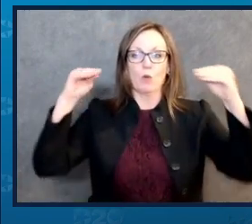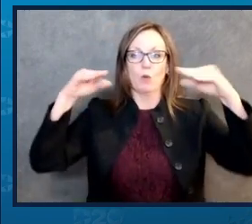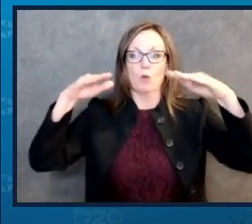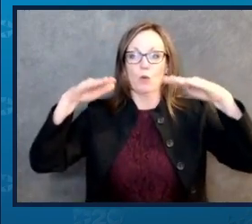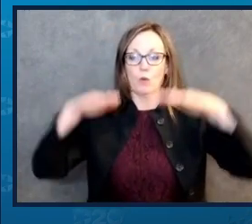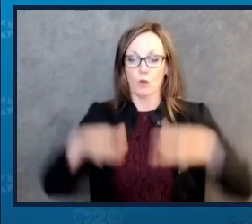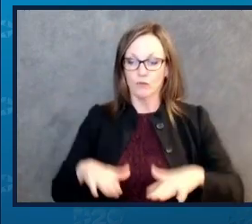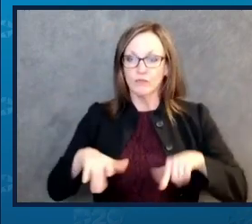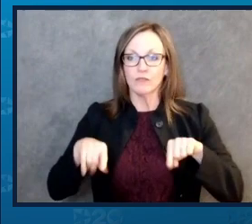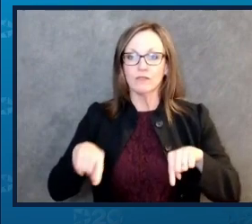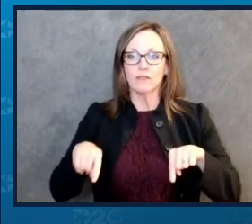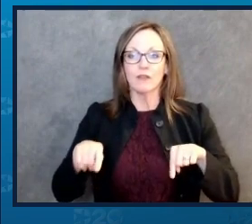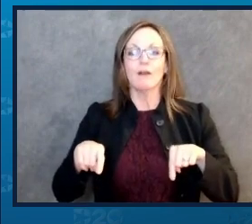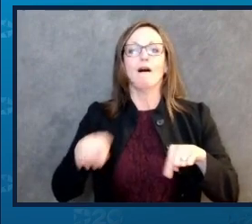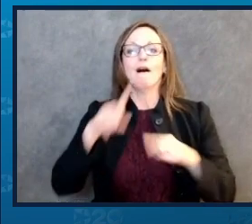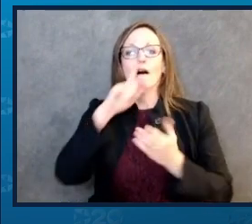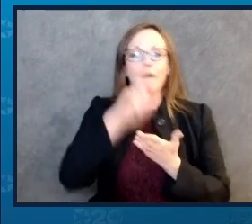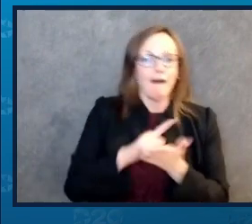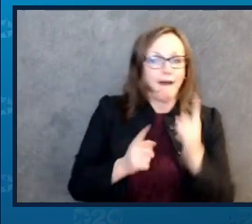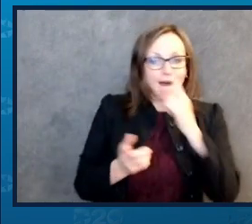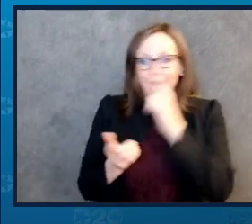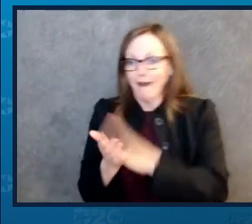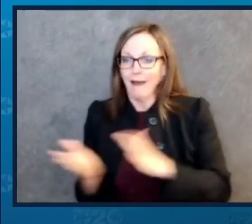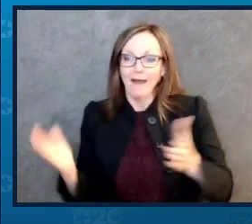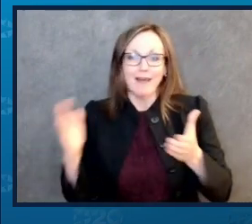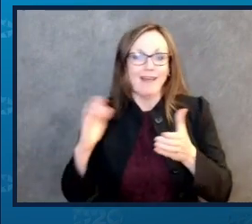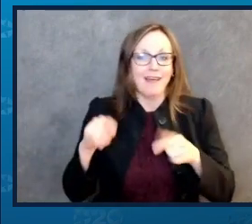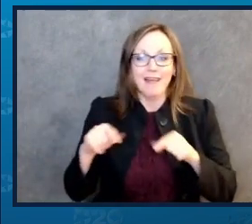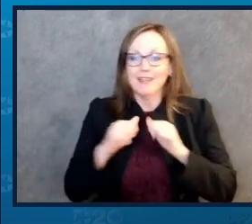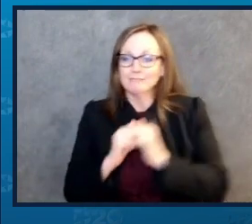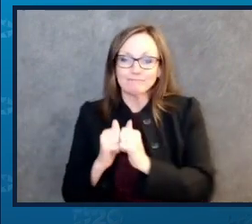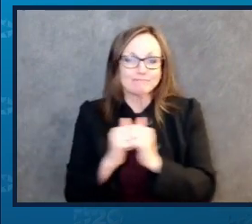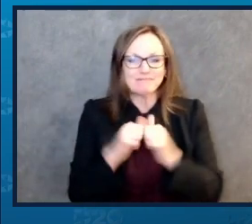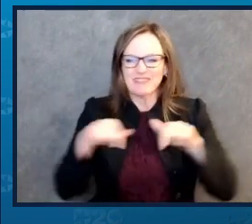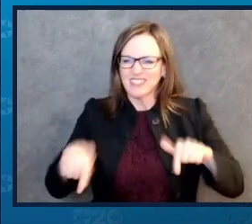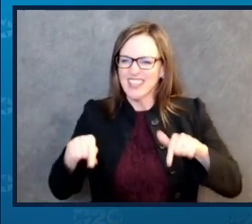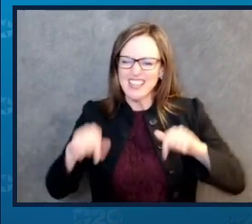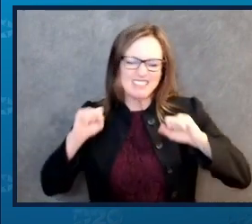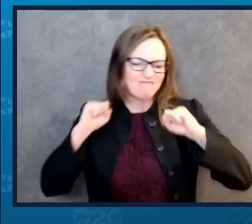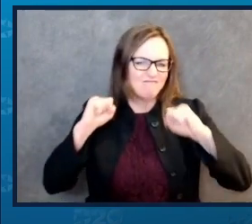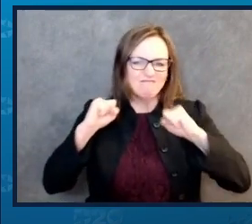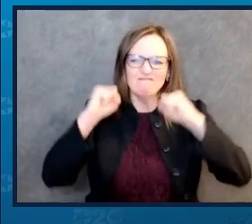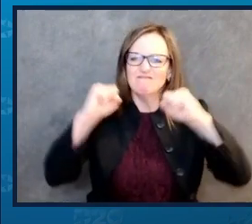RIGHTS MOVEMENT OF THE 19 60'S IN THE STREETS OF OAKLAND AND